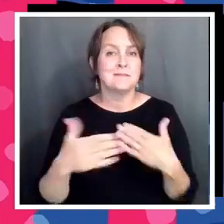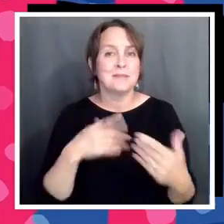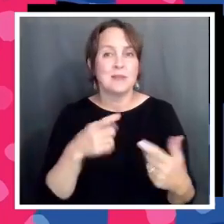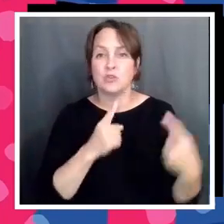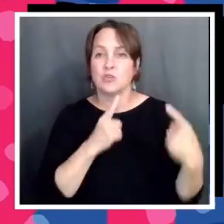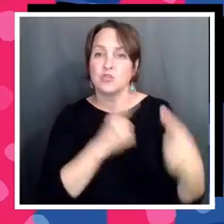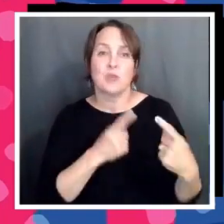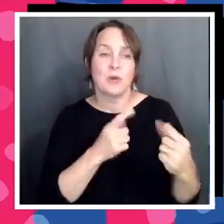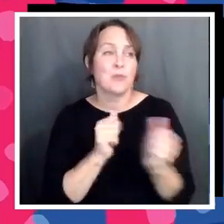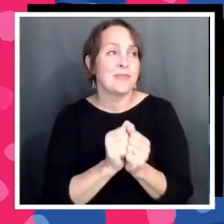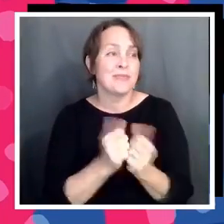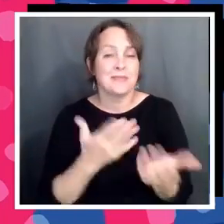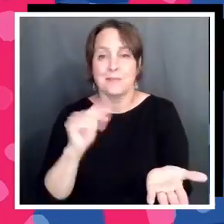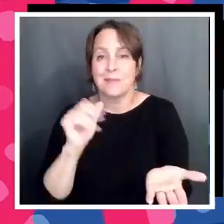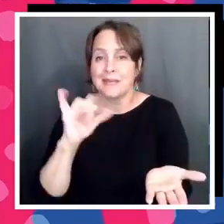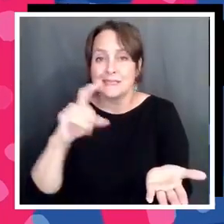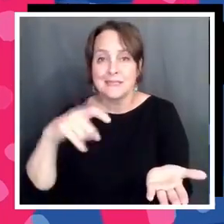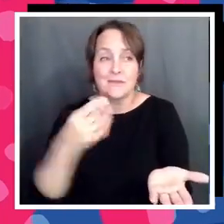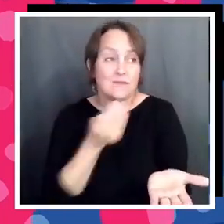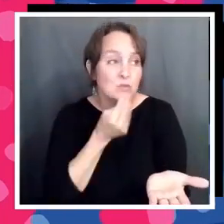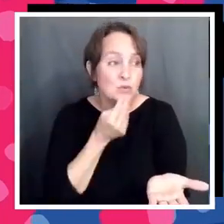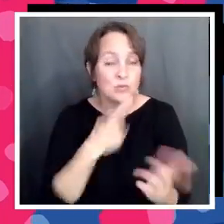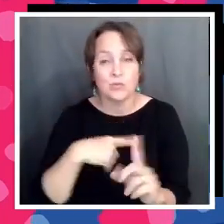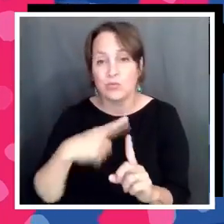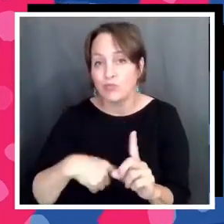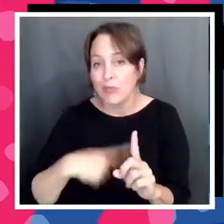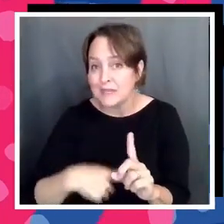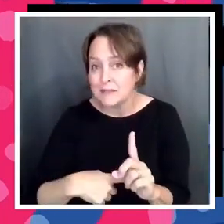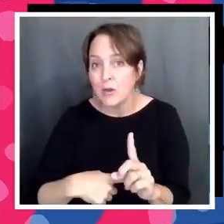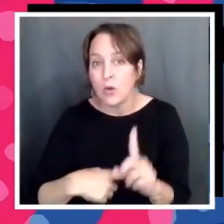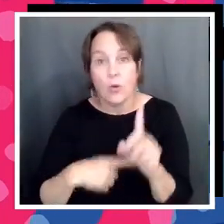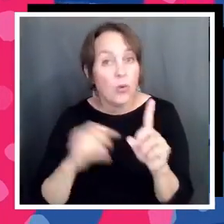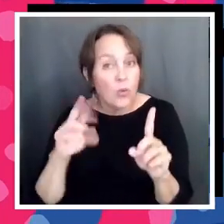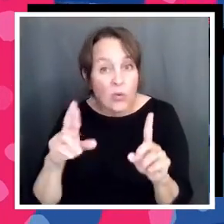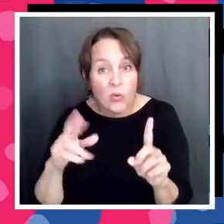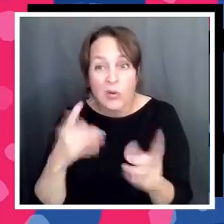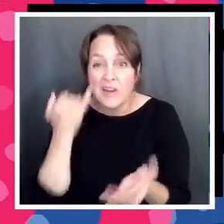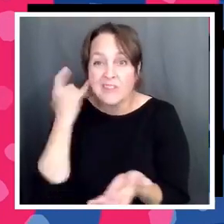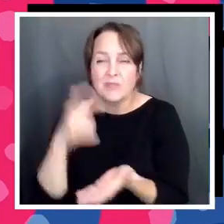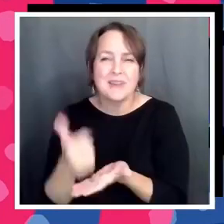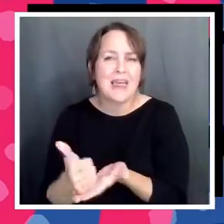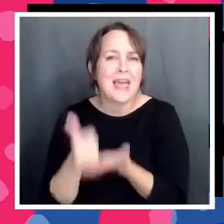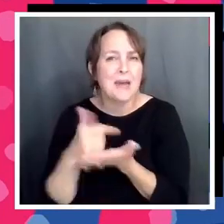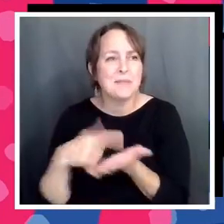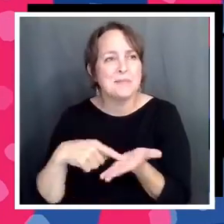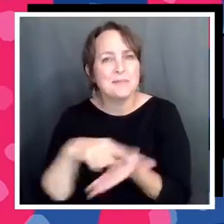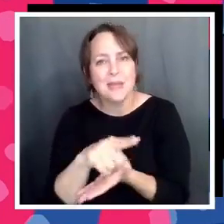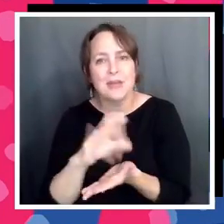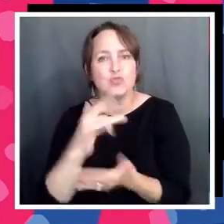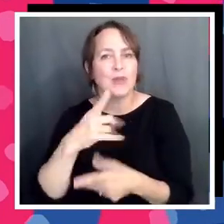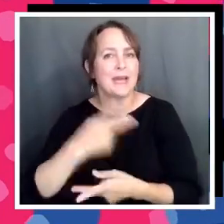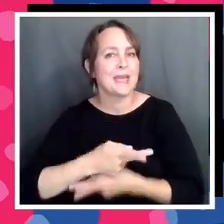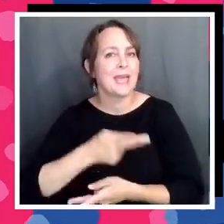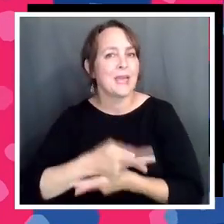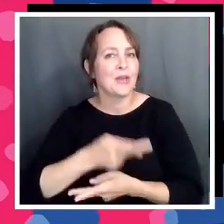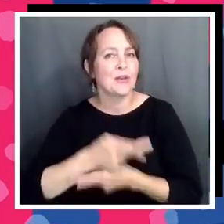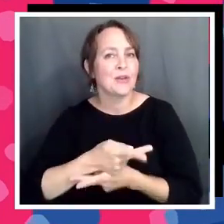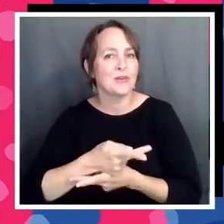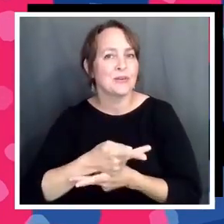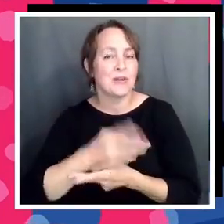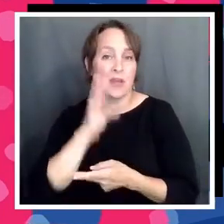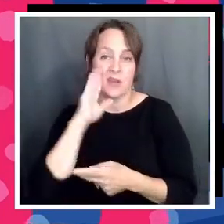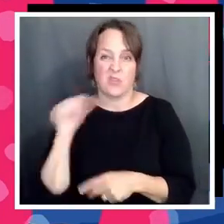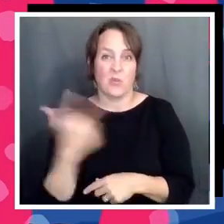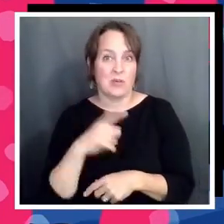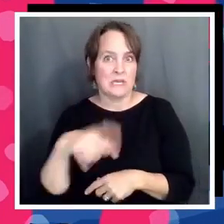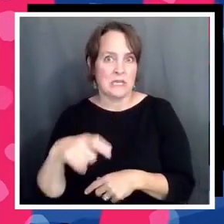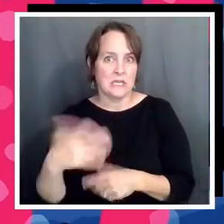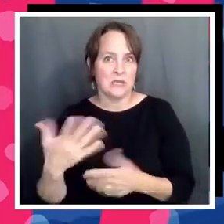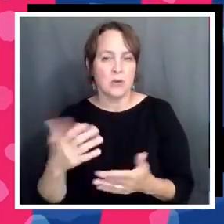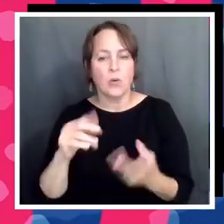WELCOME BOOST NO MATTER WHETHER